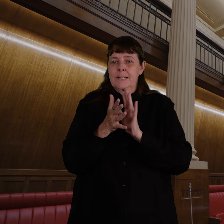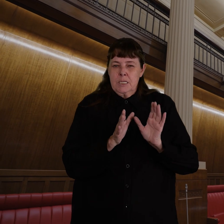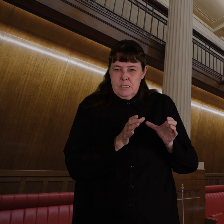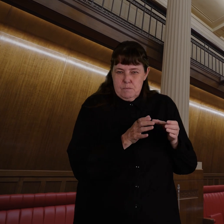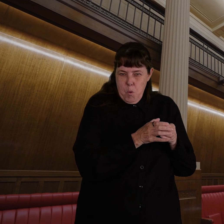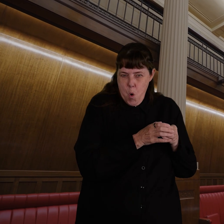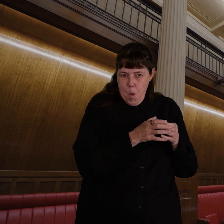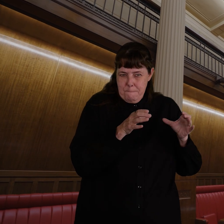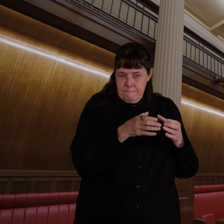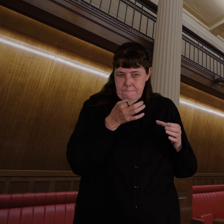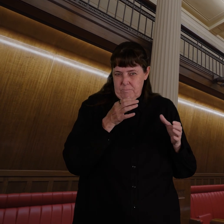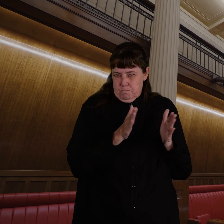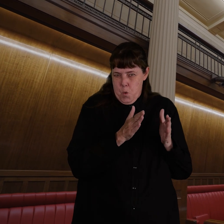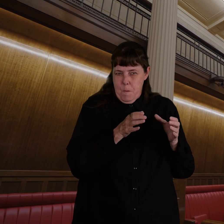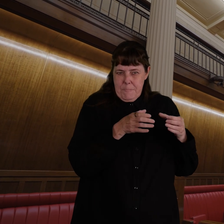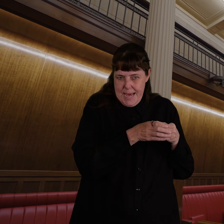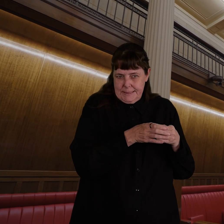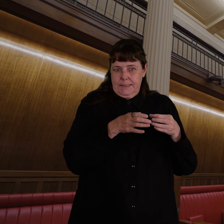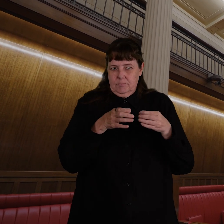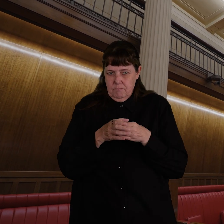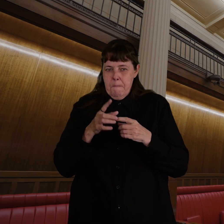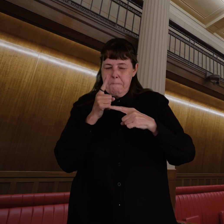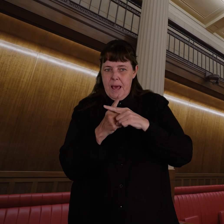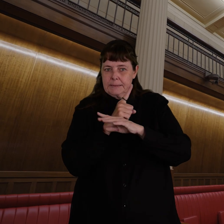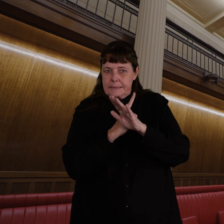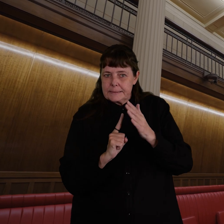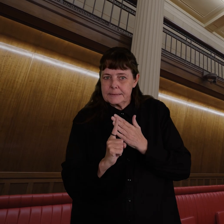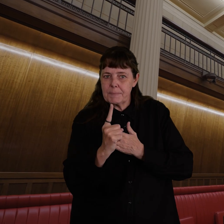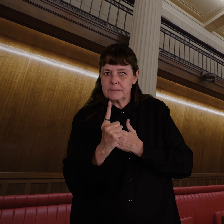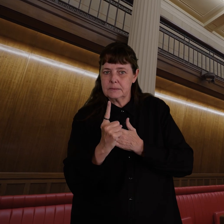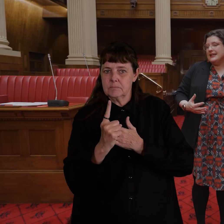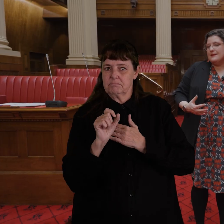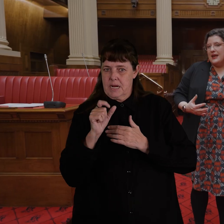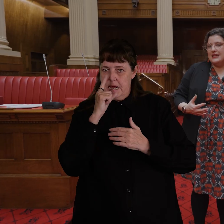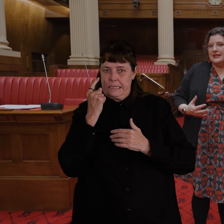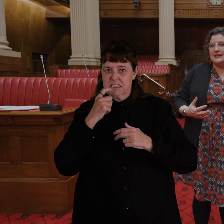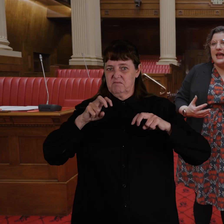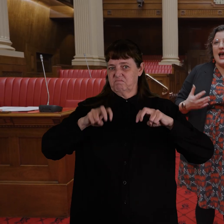called proportional representation, which means that minor parties and independents